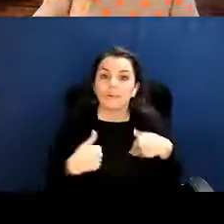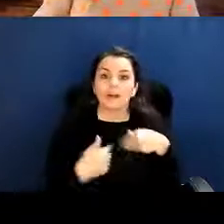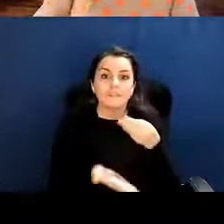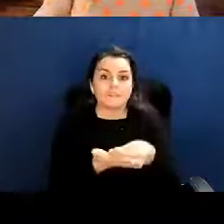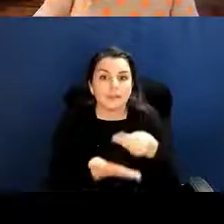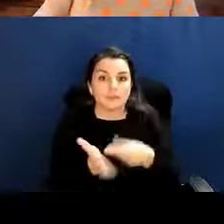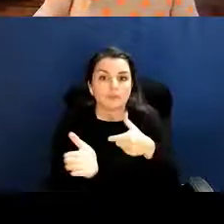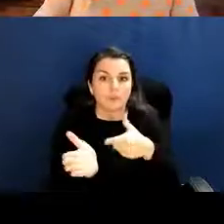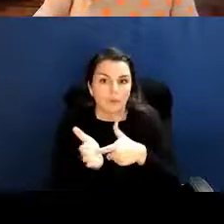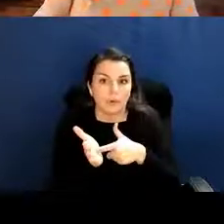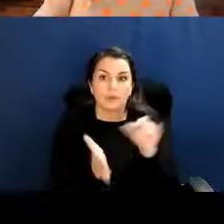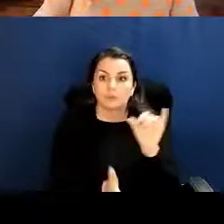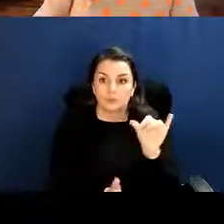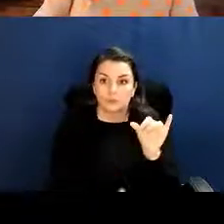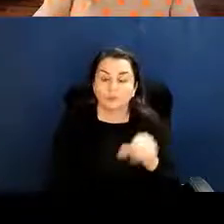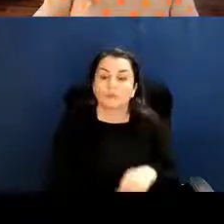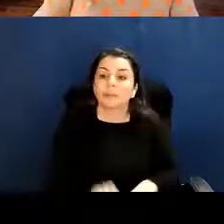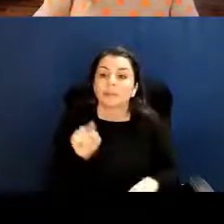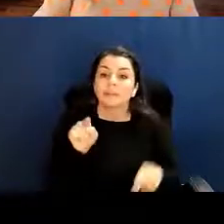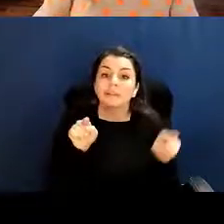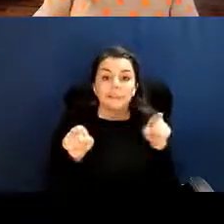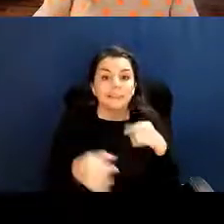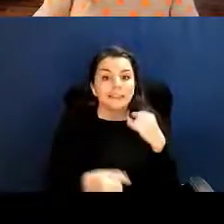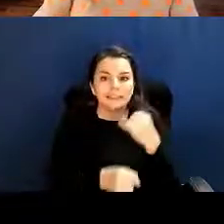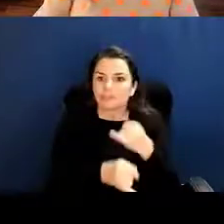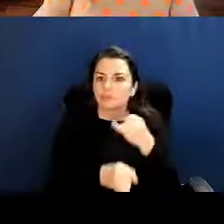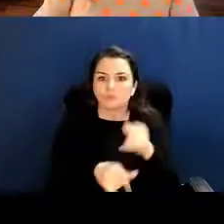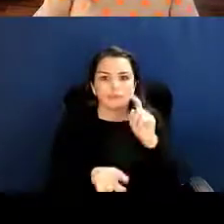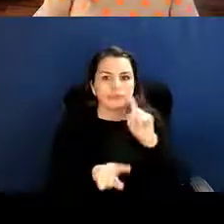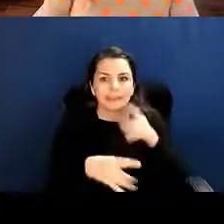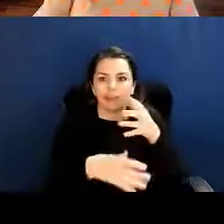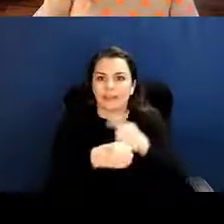The institution cannot have received more than $6 million